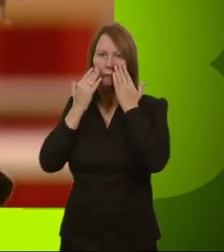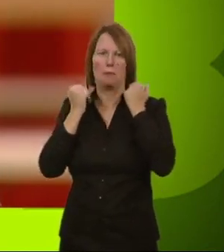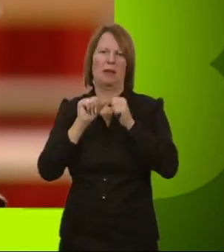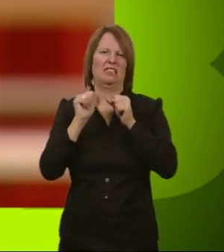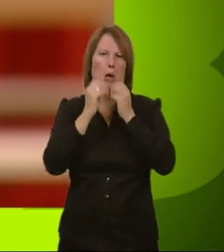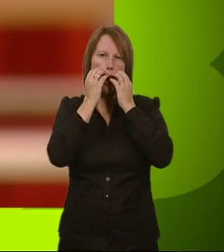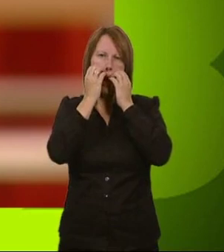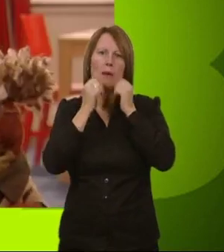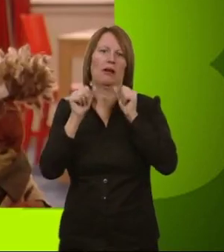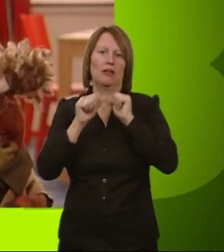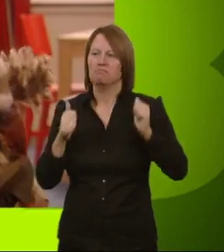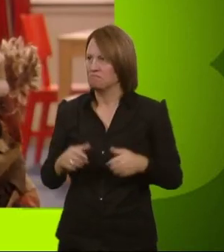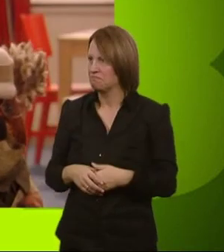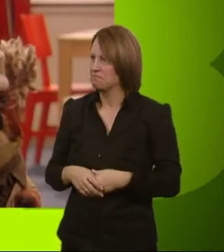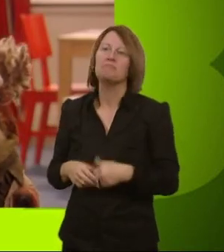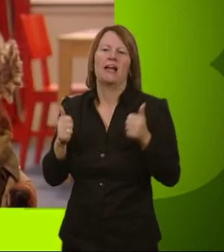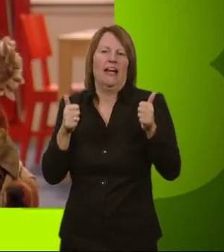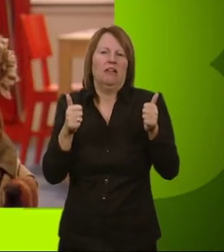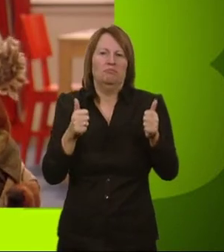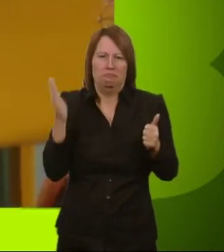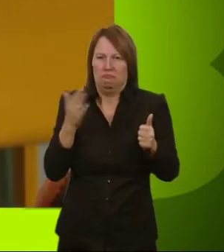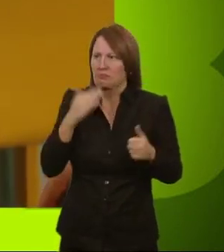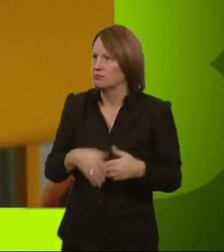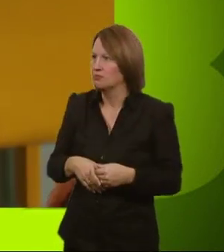itchy